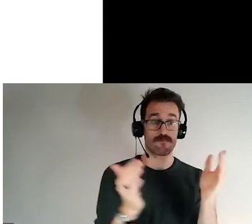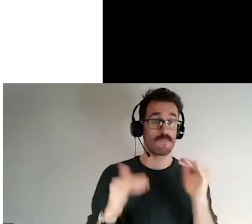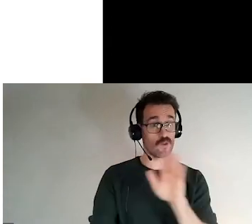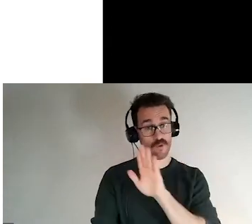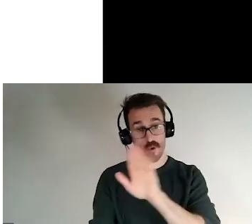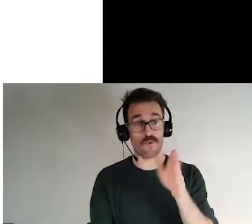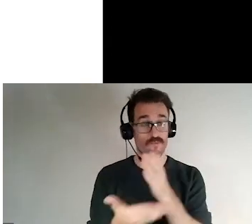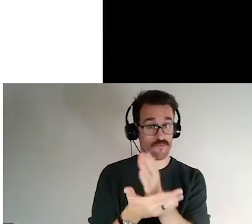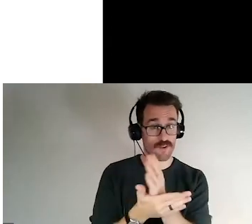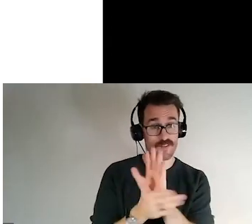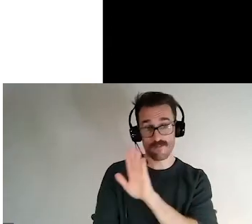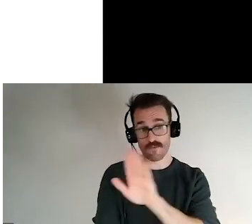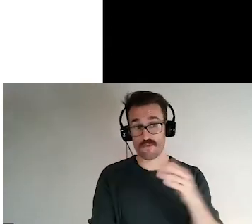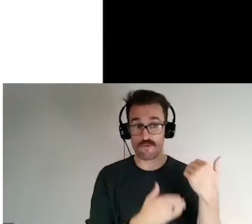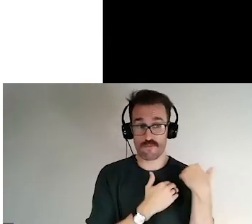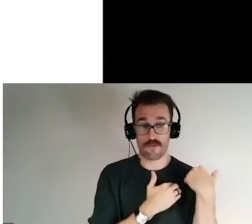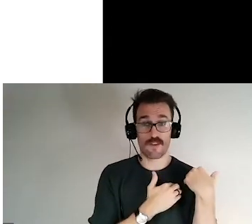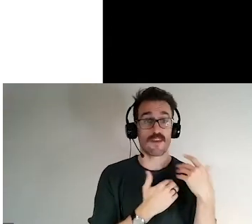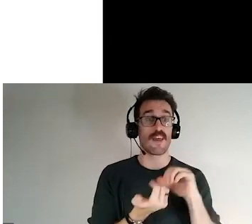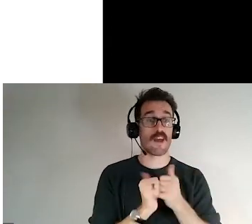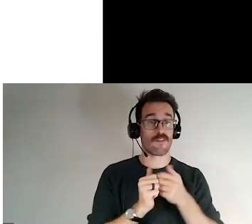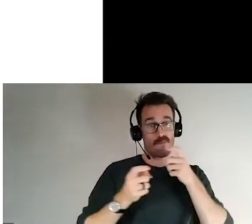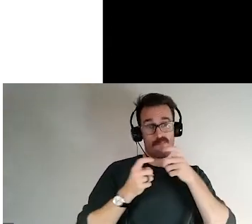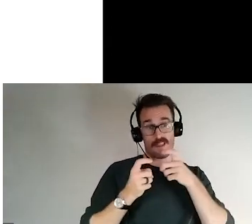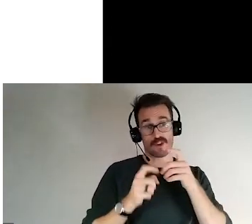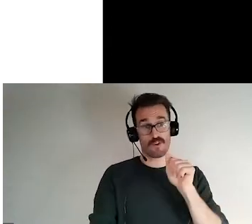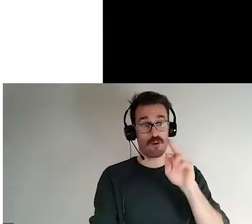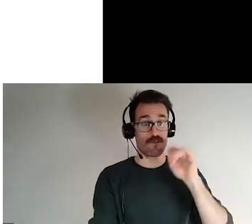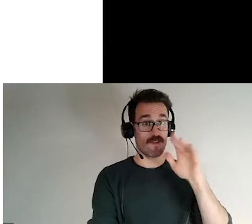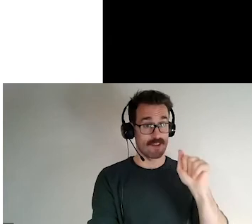as well as managing arthritis beyond the workplace. For employees we've included an